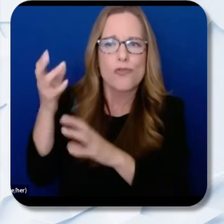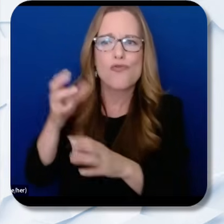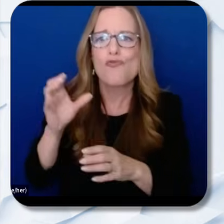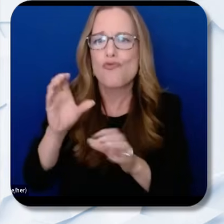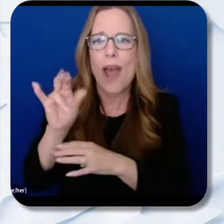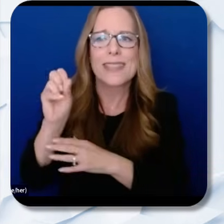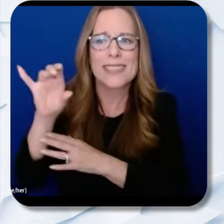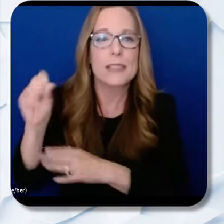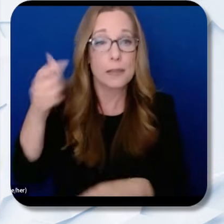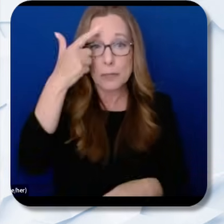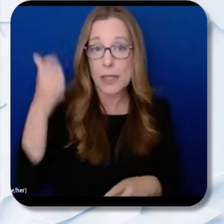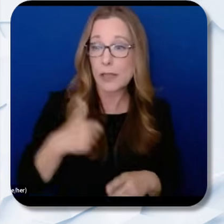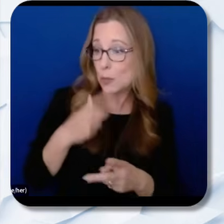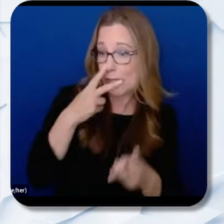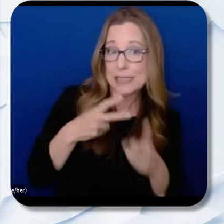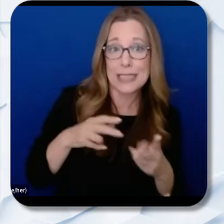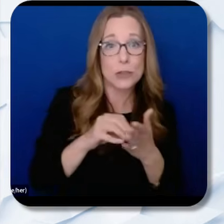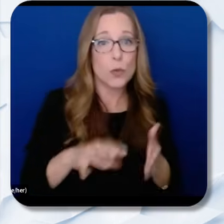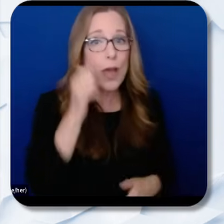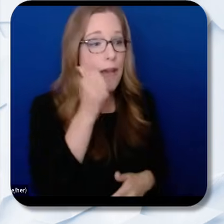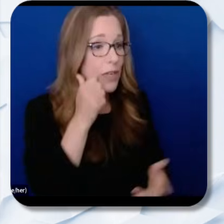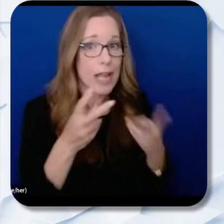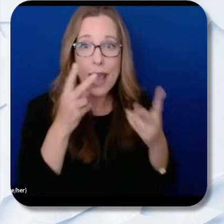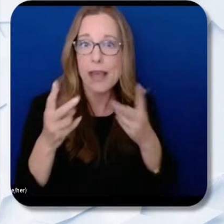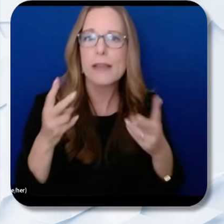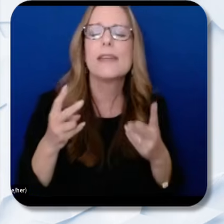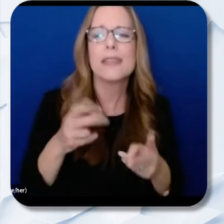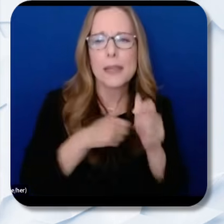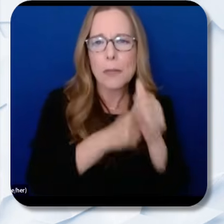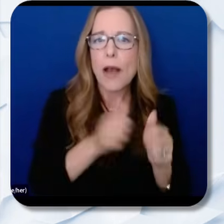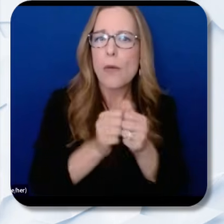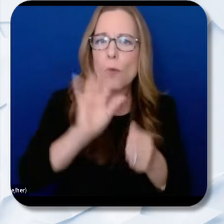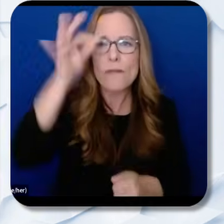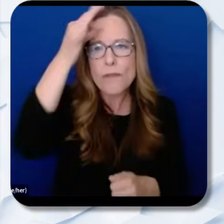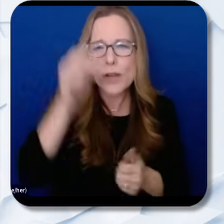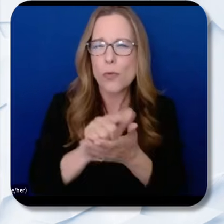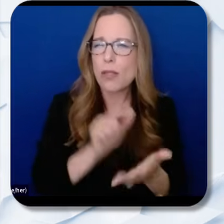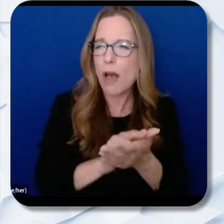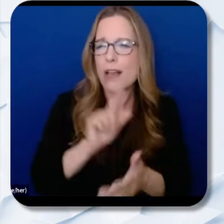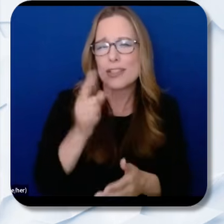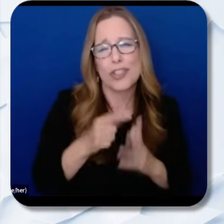students are identified early on and connected to the supports that they need to succeed.